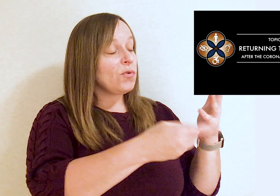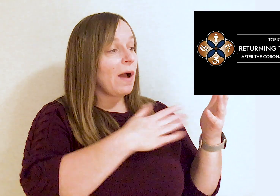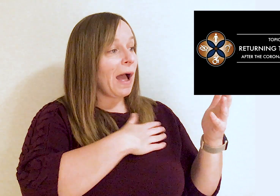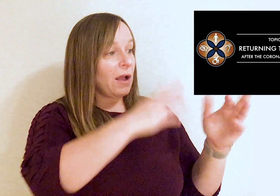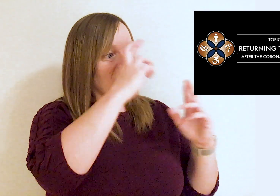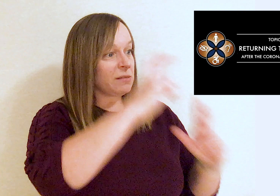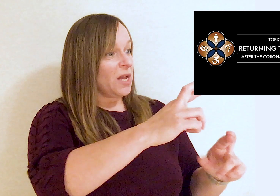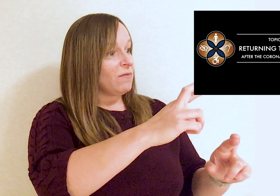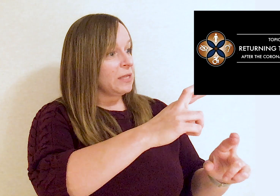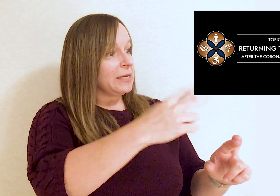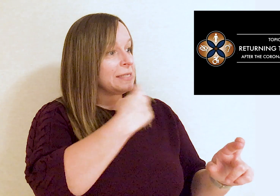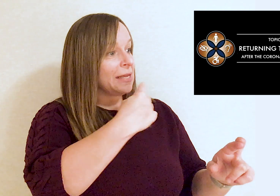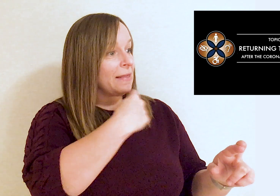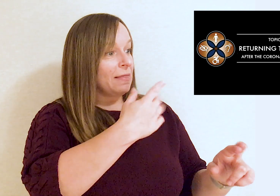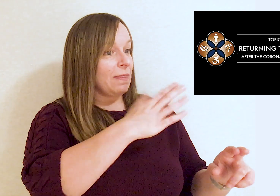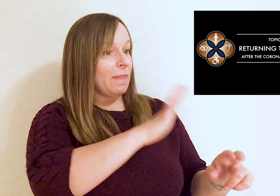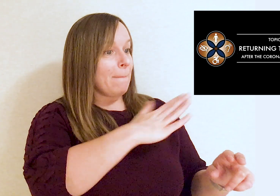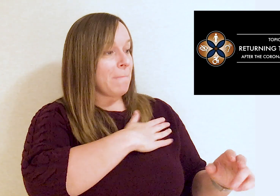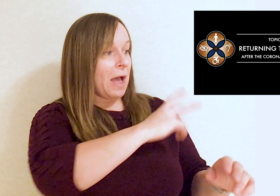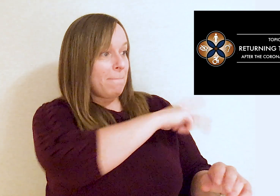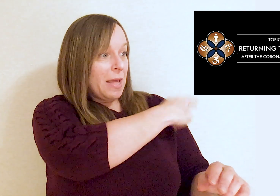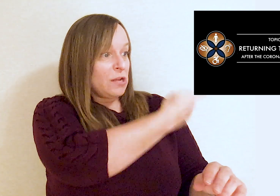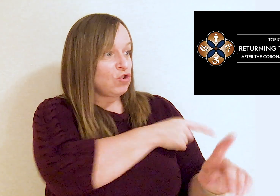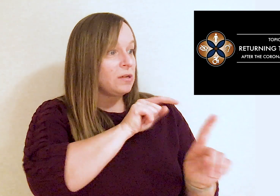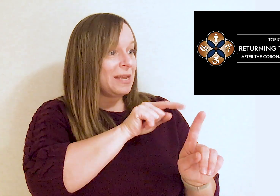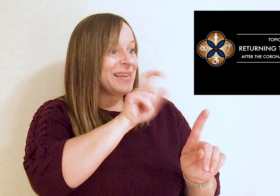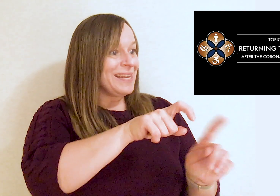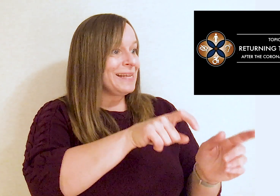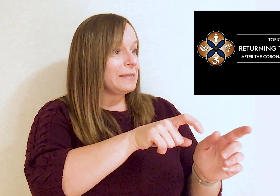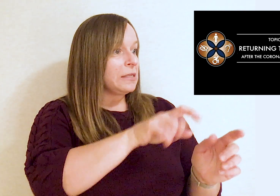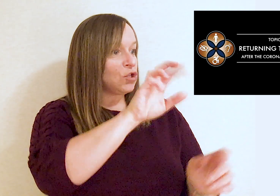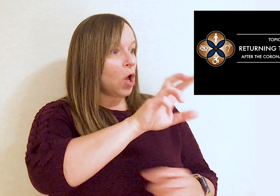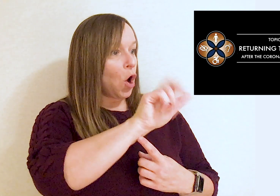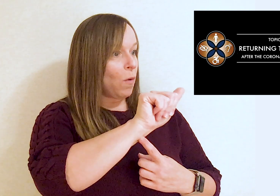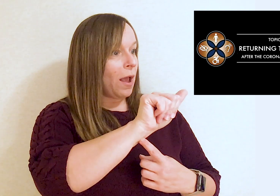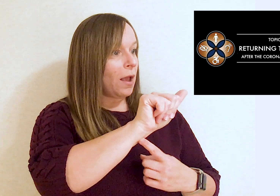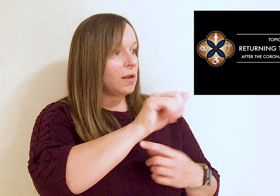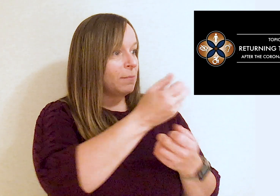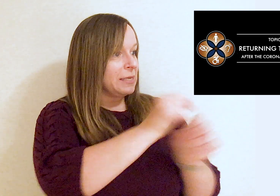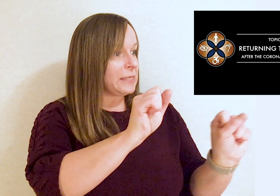respectfully saying that my client needs this accommodation in order to be safe